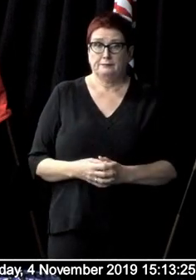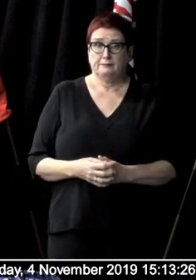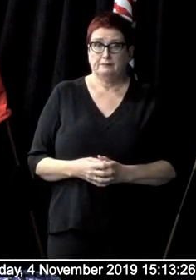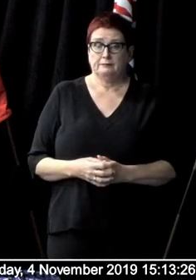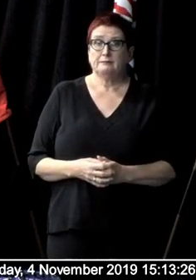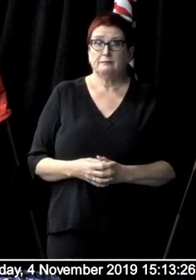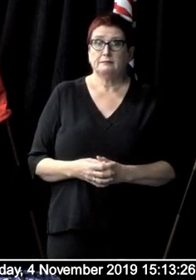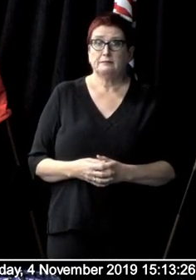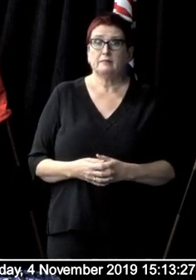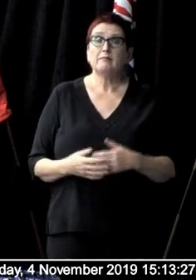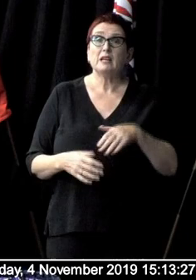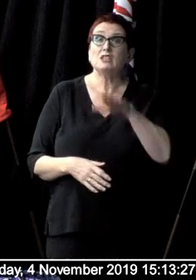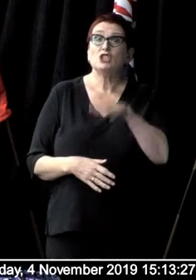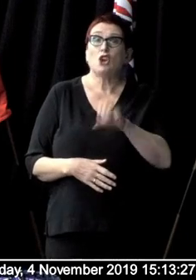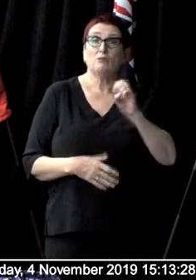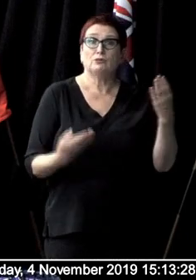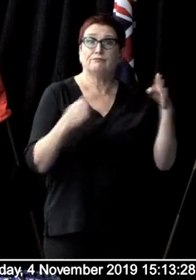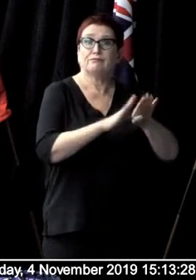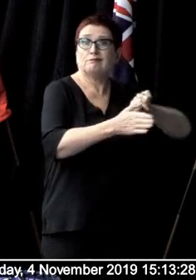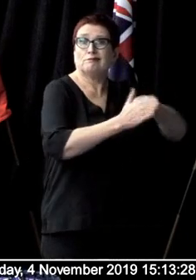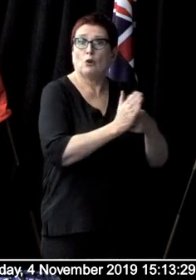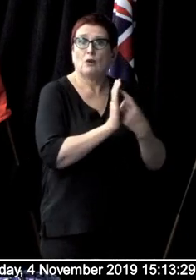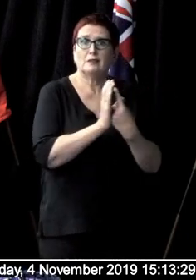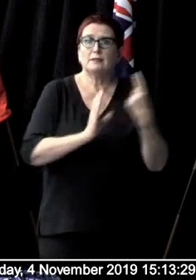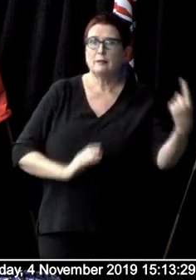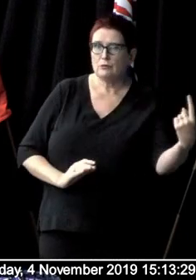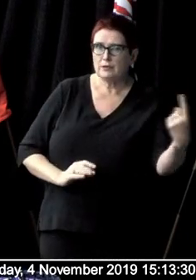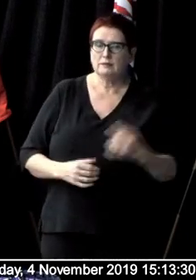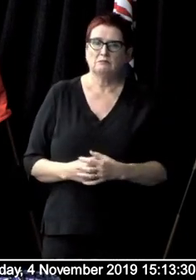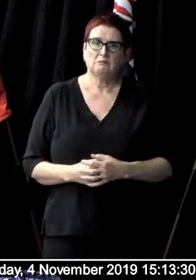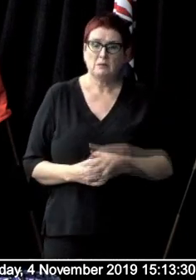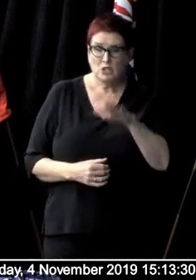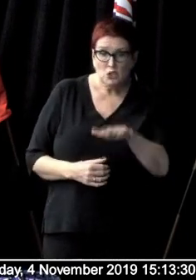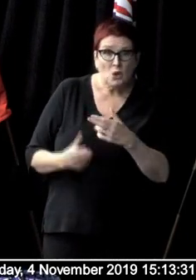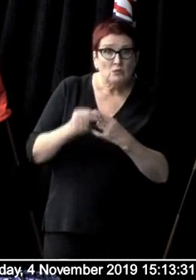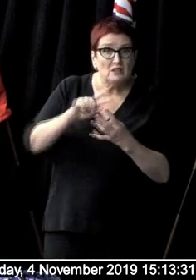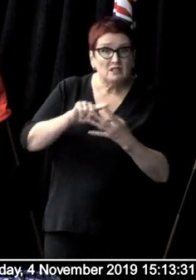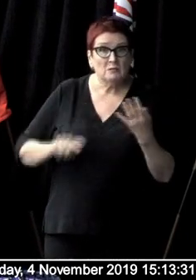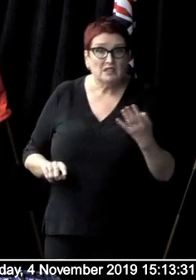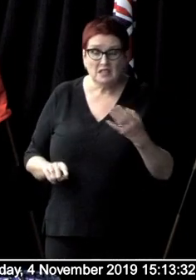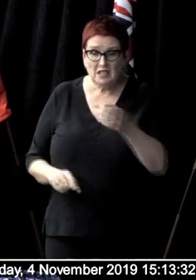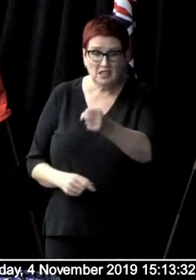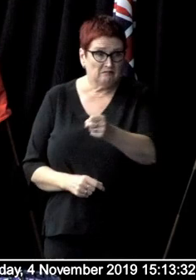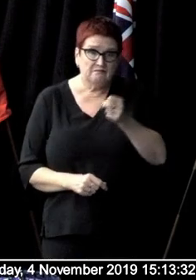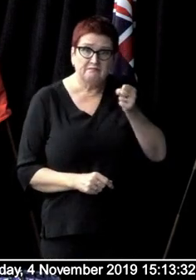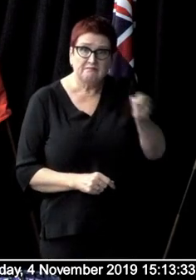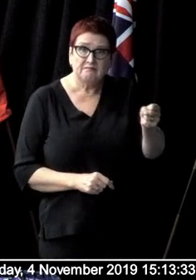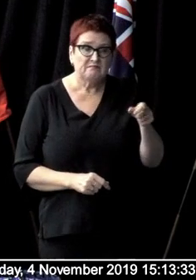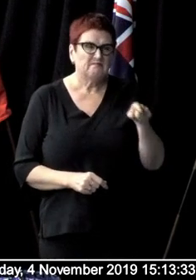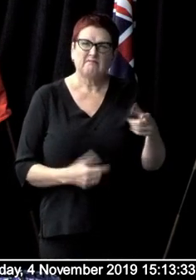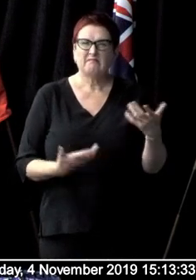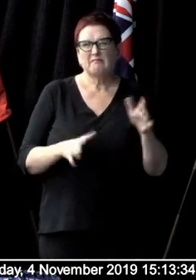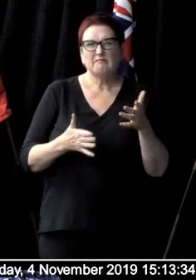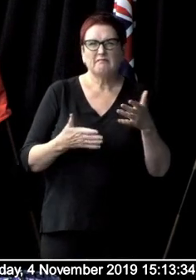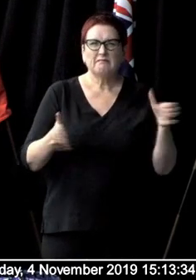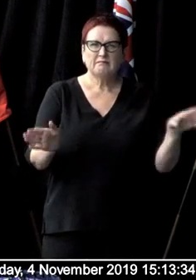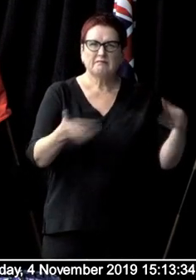So where a student with a disability may be placed in a kind of locked sensory room